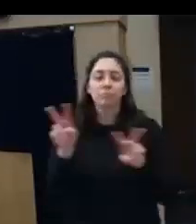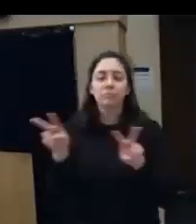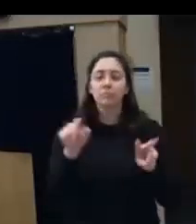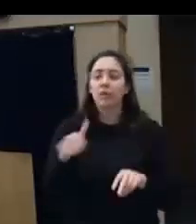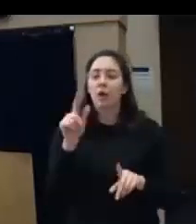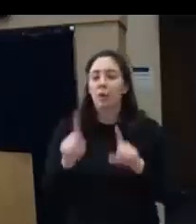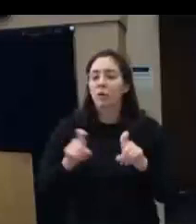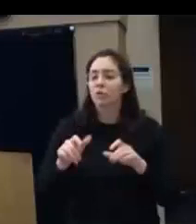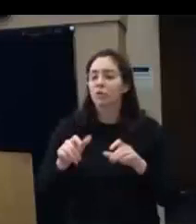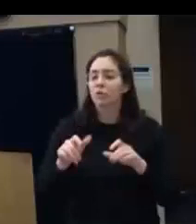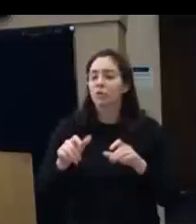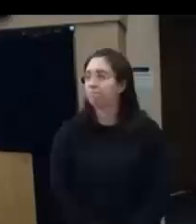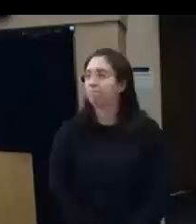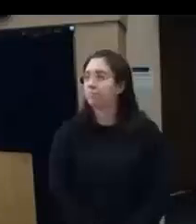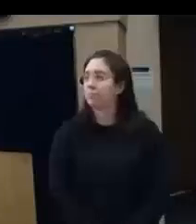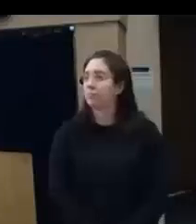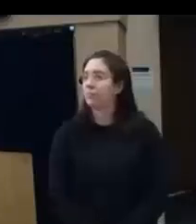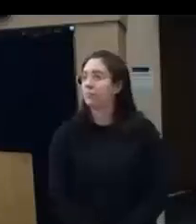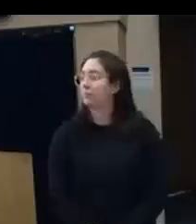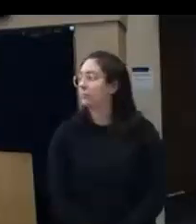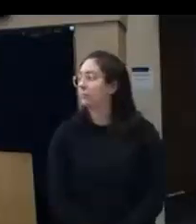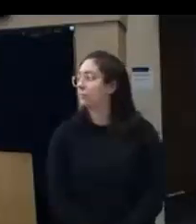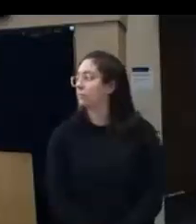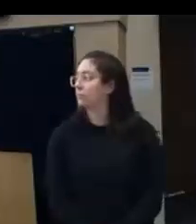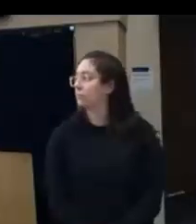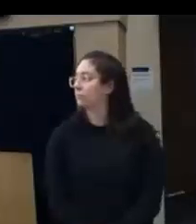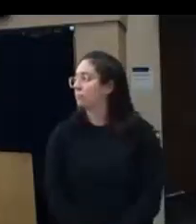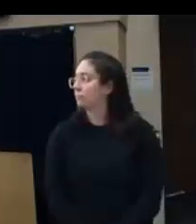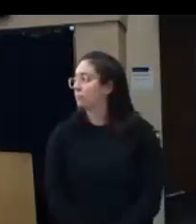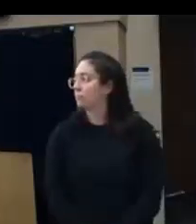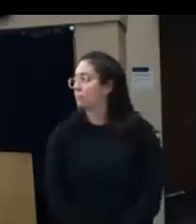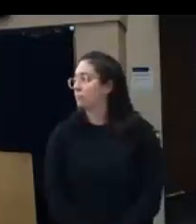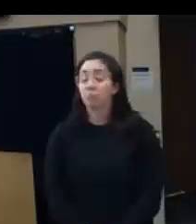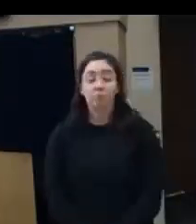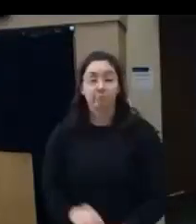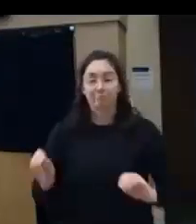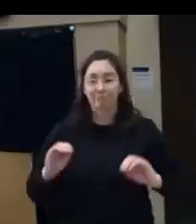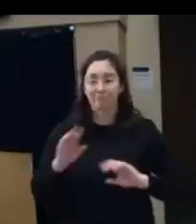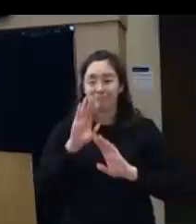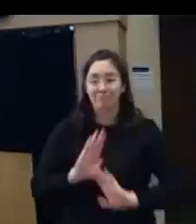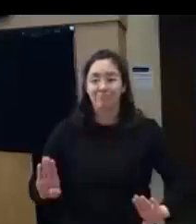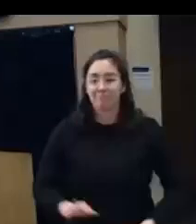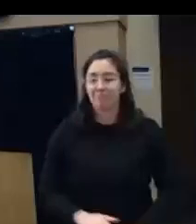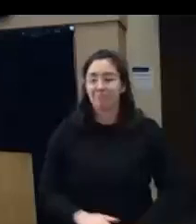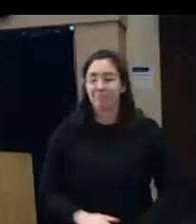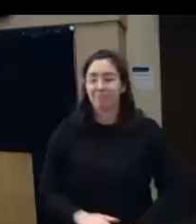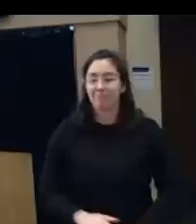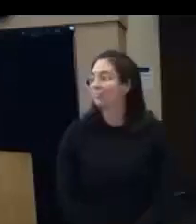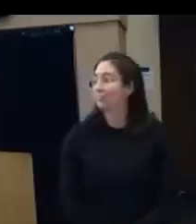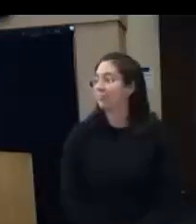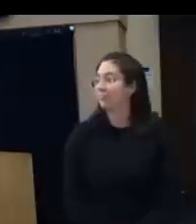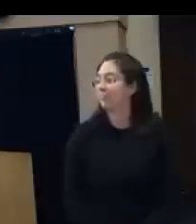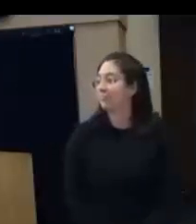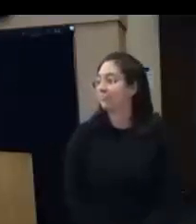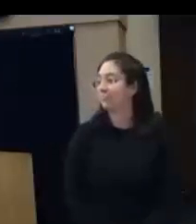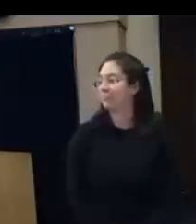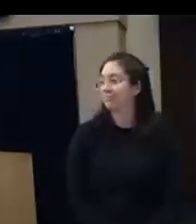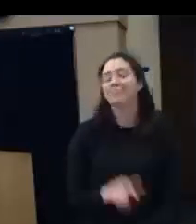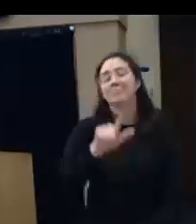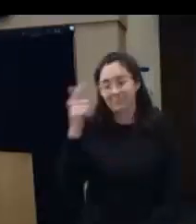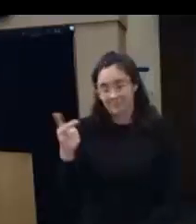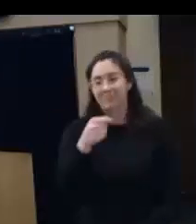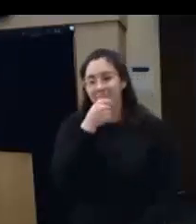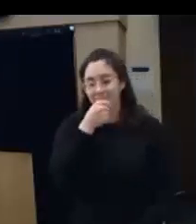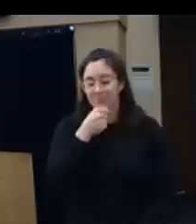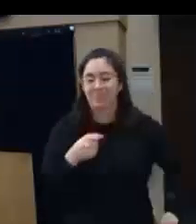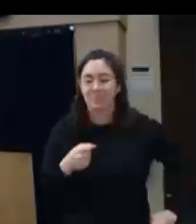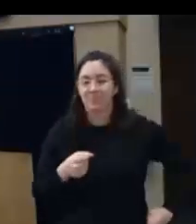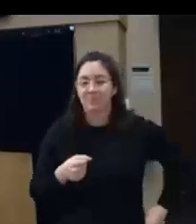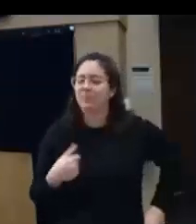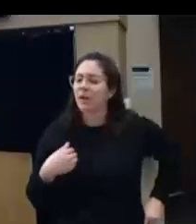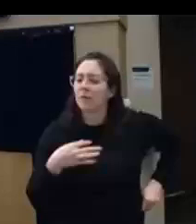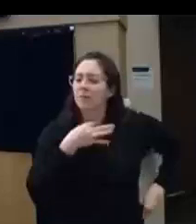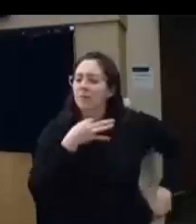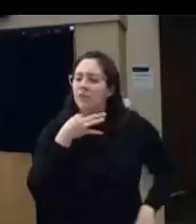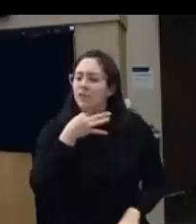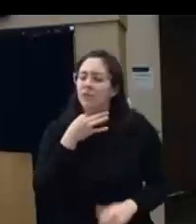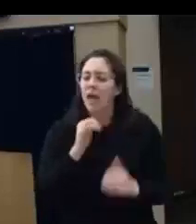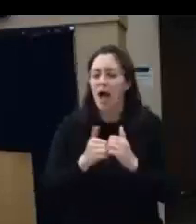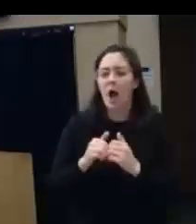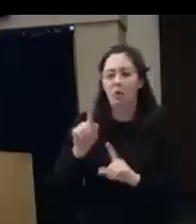room you have one you you can have one yeah I'm actually curious how you would ask a question so